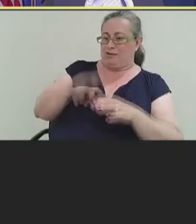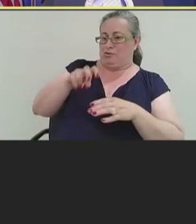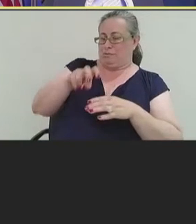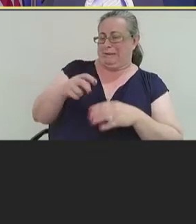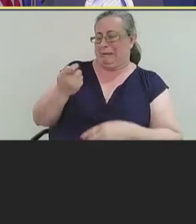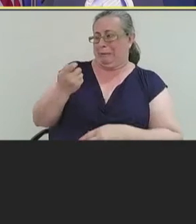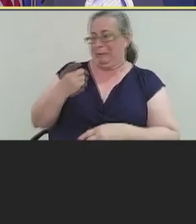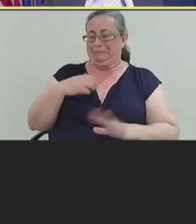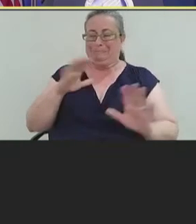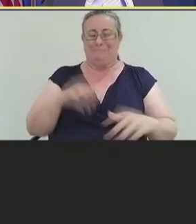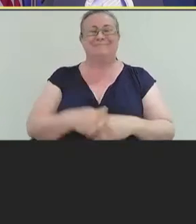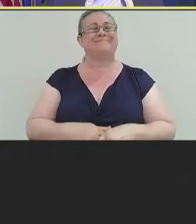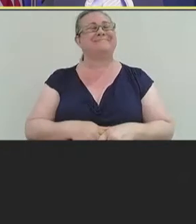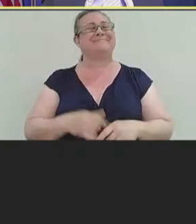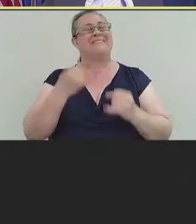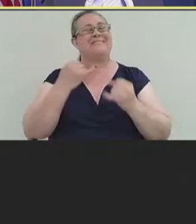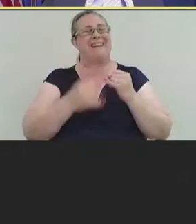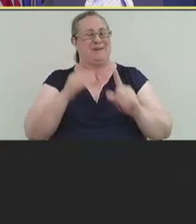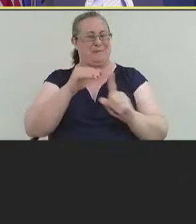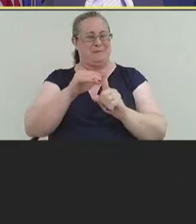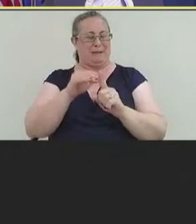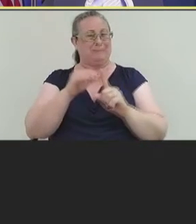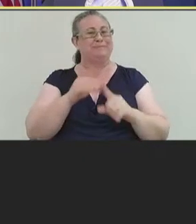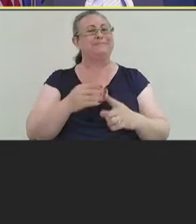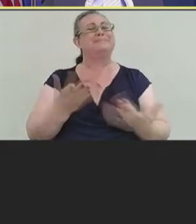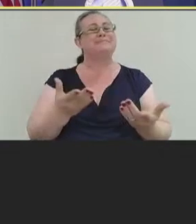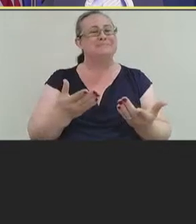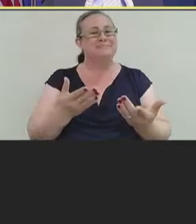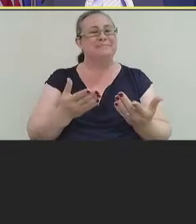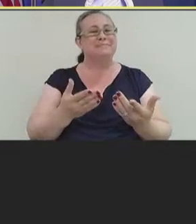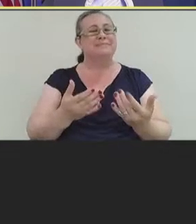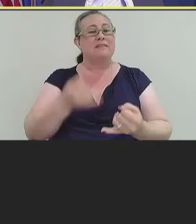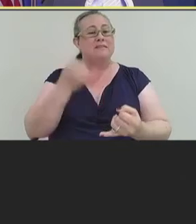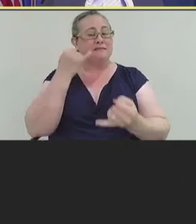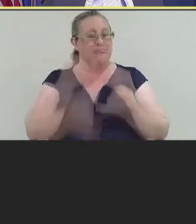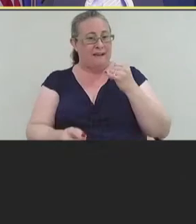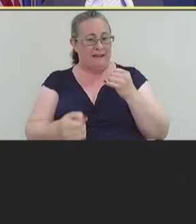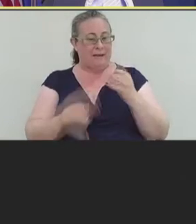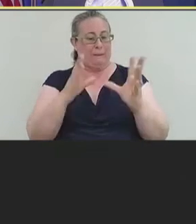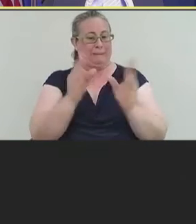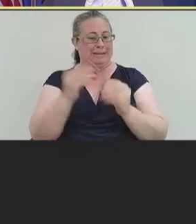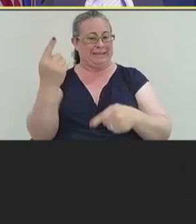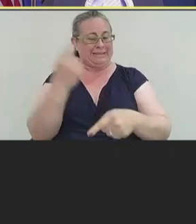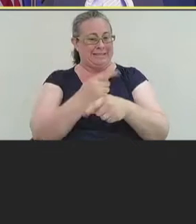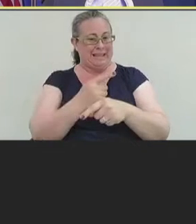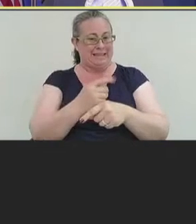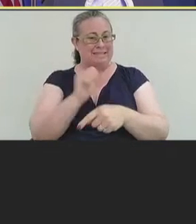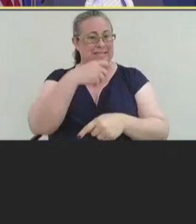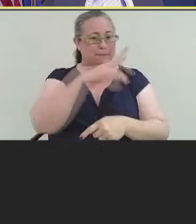Finally, as a reminder, please hold our remaining 2024 meeting dates on your calendars, September 12